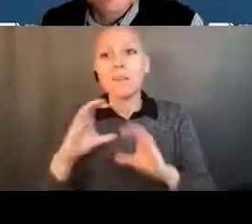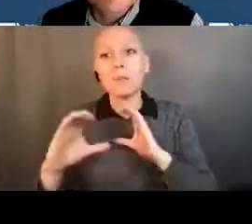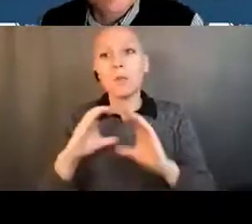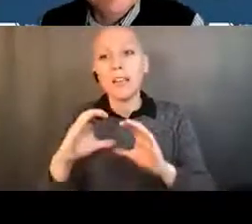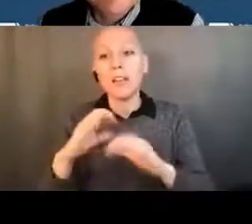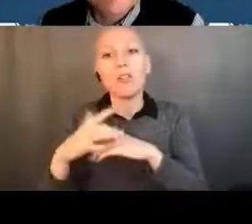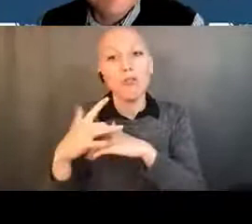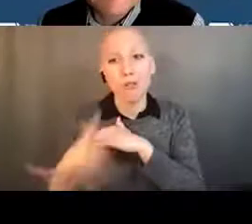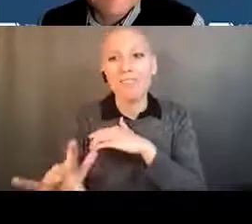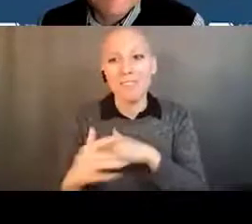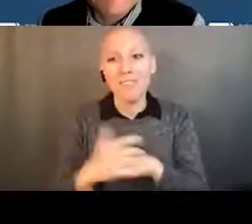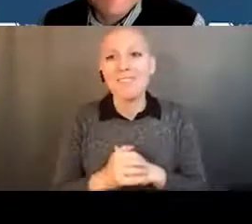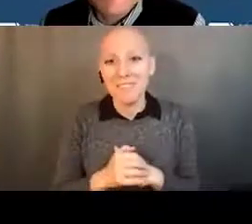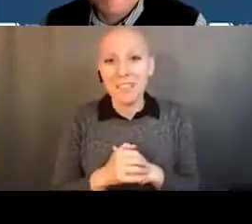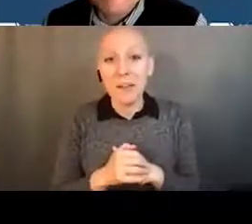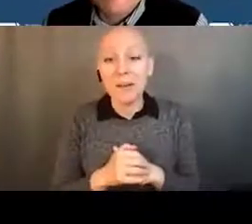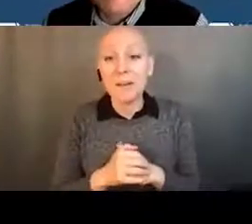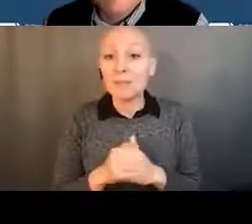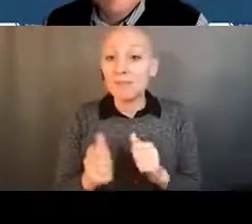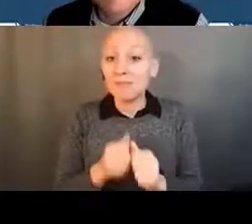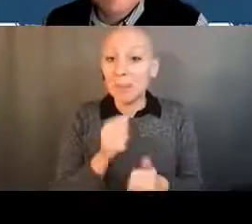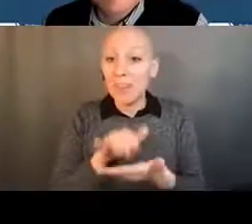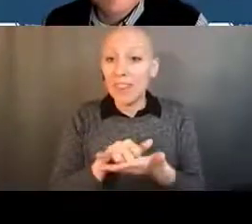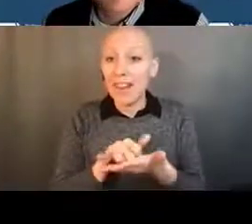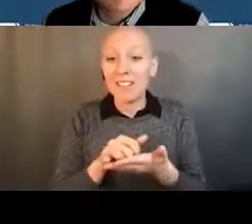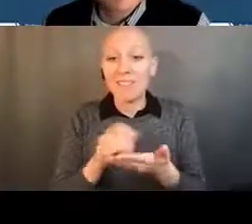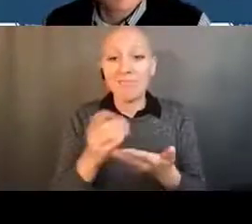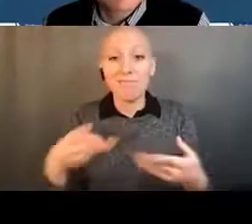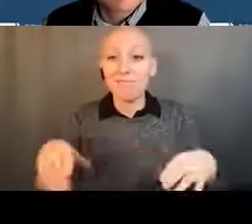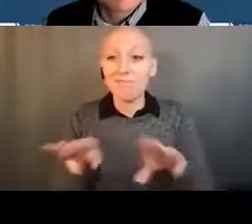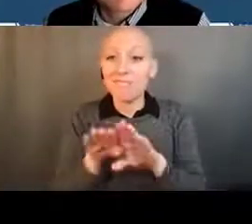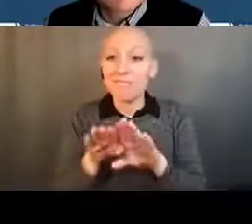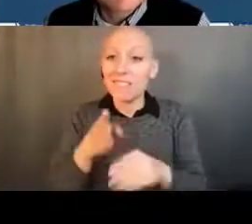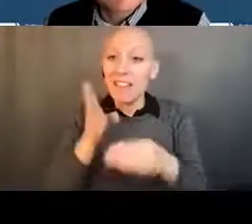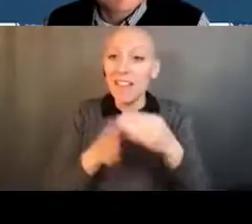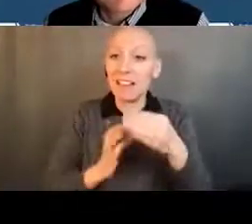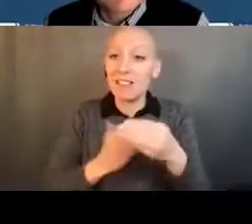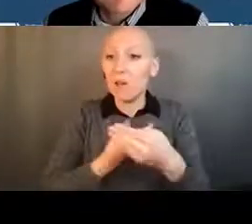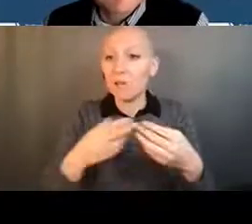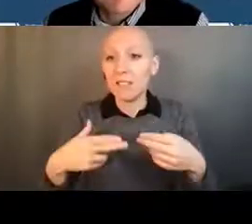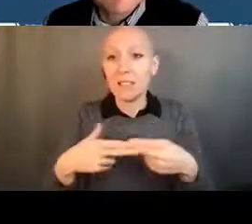Emily Linde: And with that, that's the end of our slide set. I'm going to, we have a few additional slides